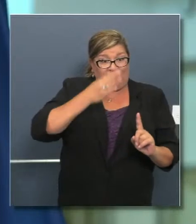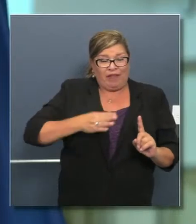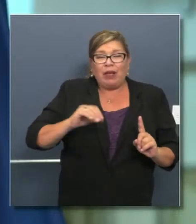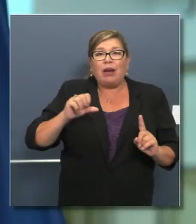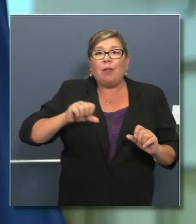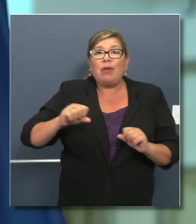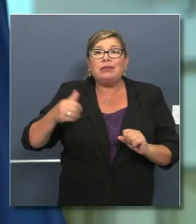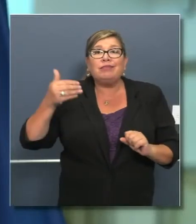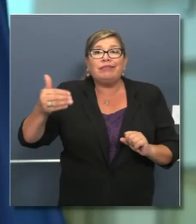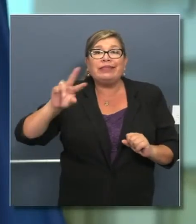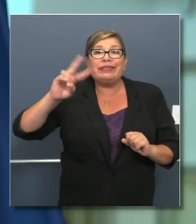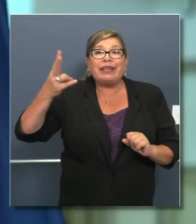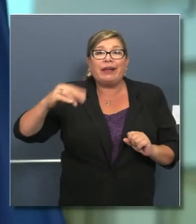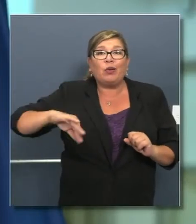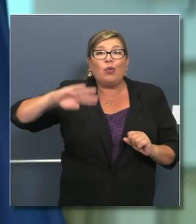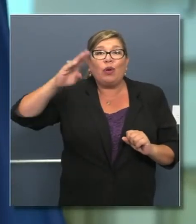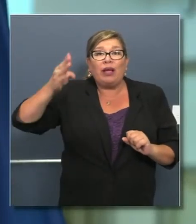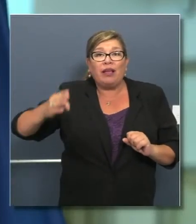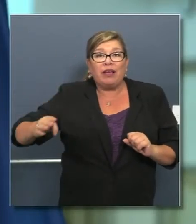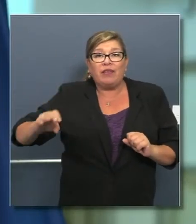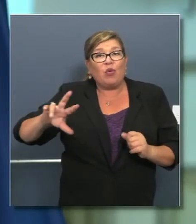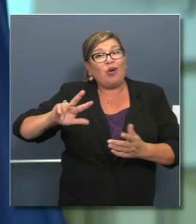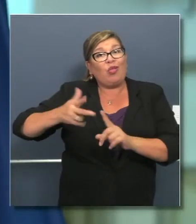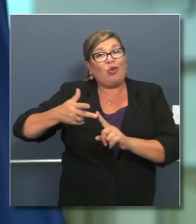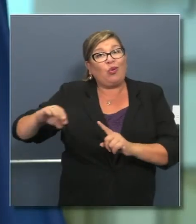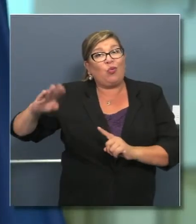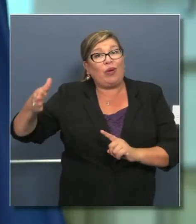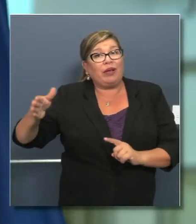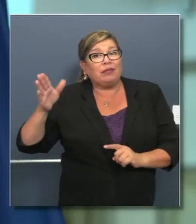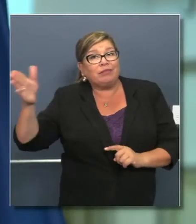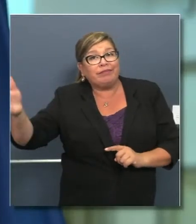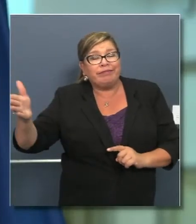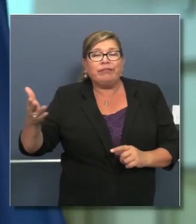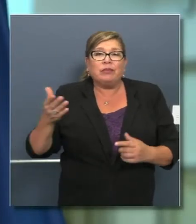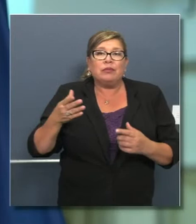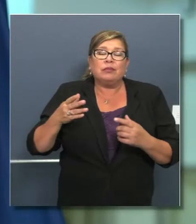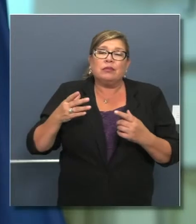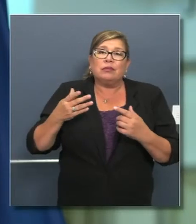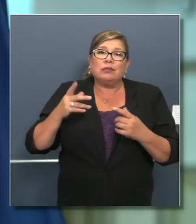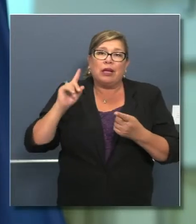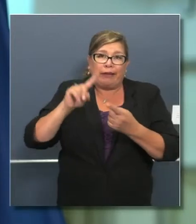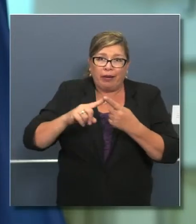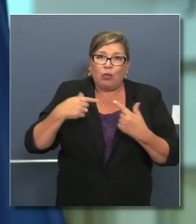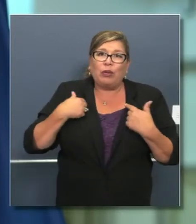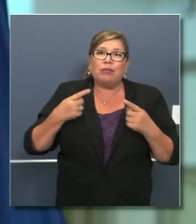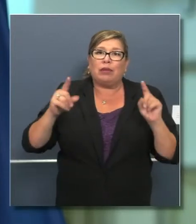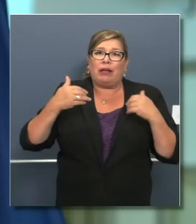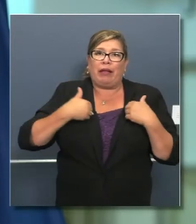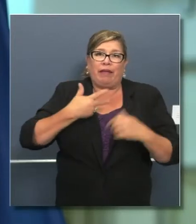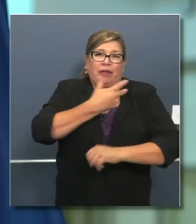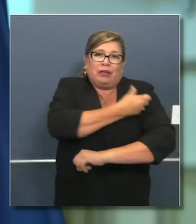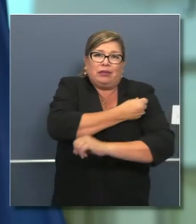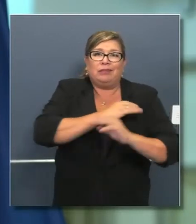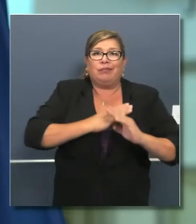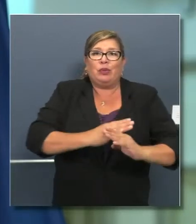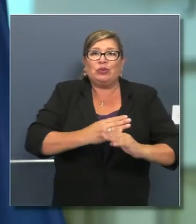as we get to the immunization process and so I am confident that we ultimately will